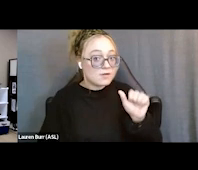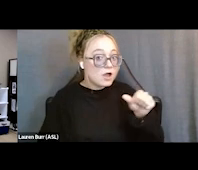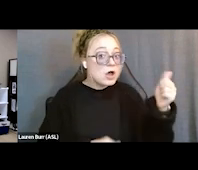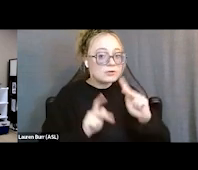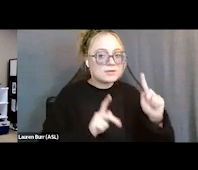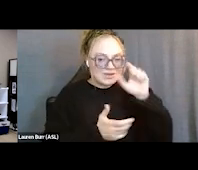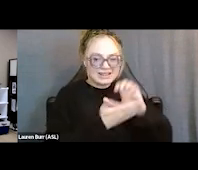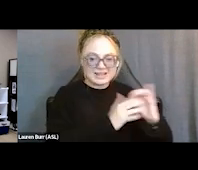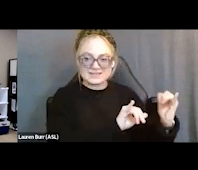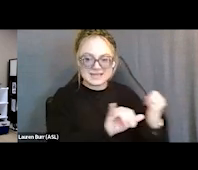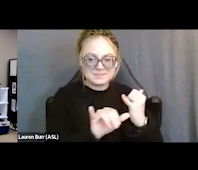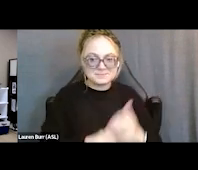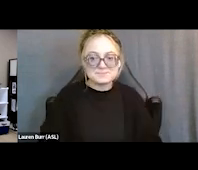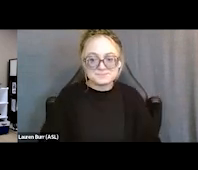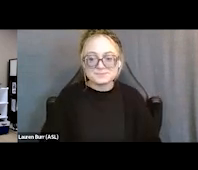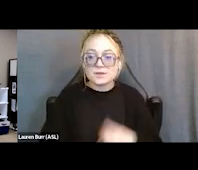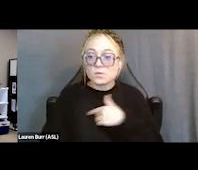that they do, 'cause we're often surprised.